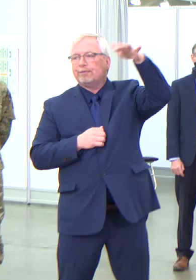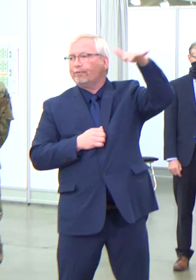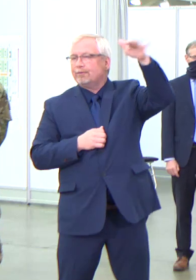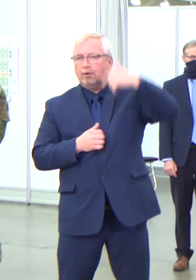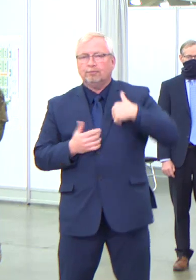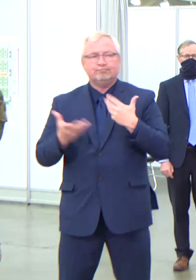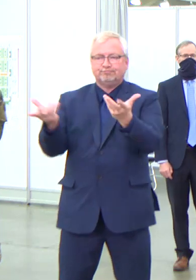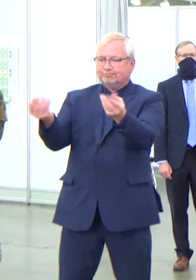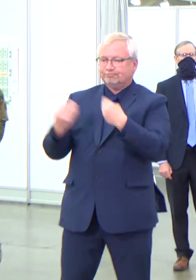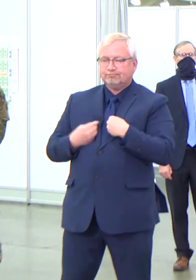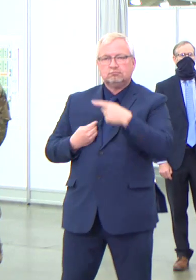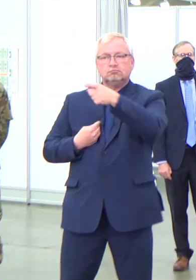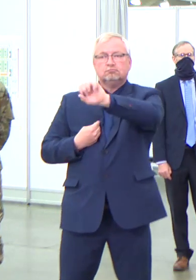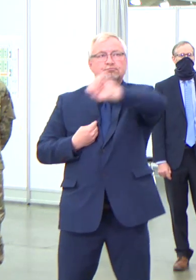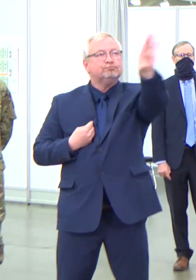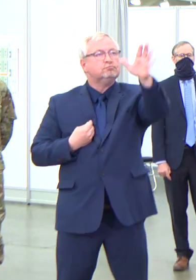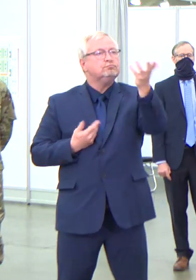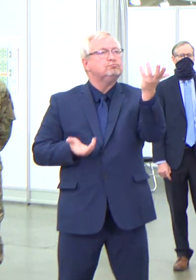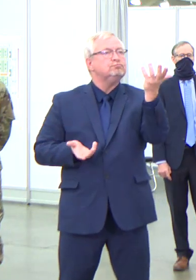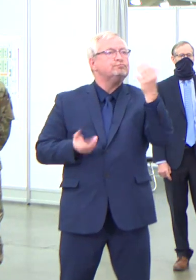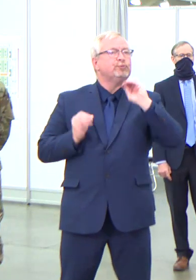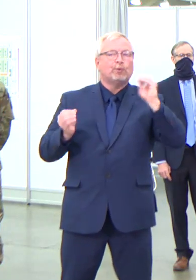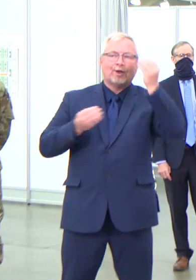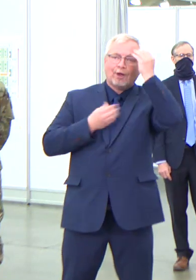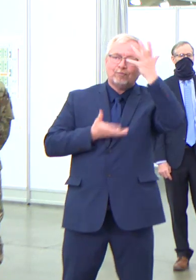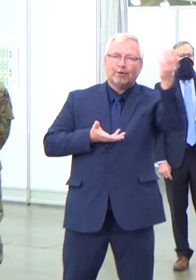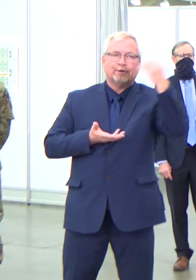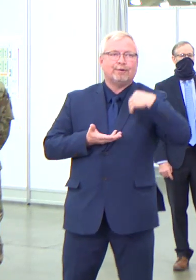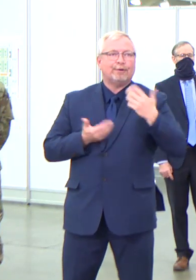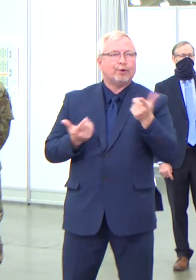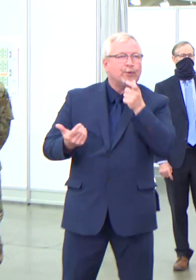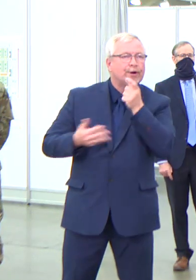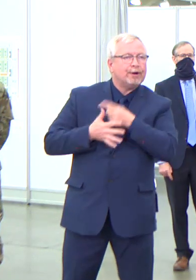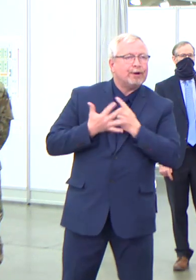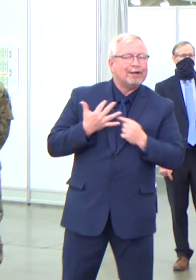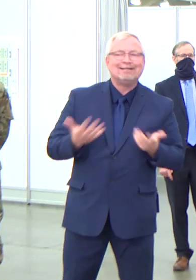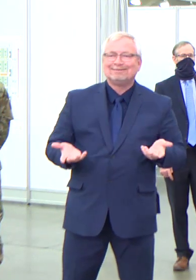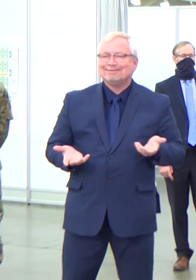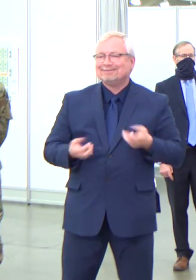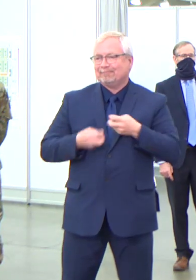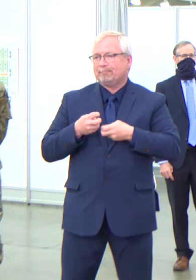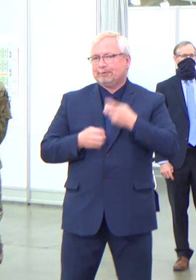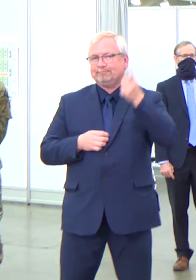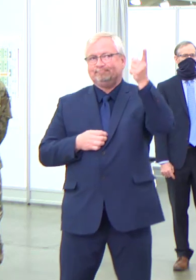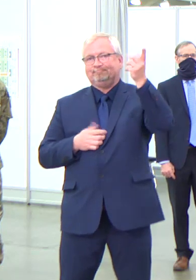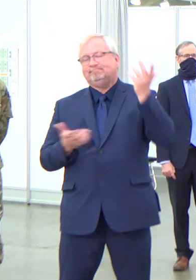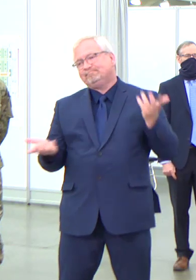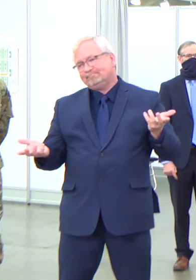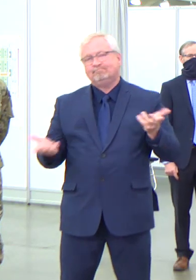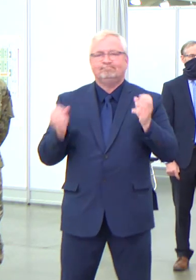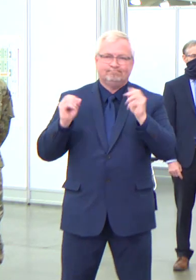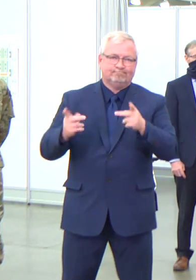such data, so we do anticipate having significant gaps in the initial data that will be available to us. Our top